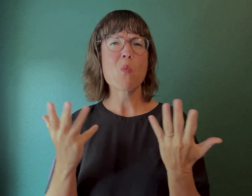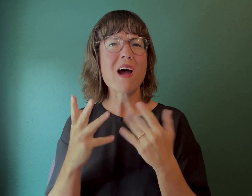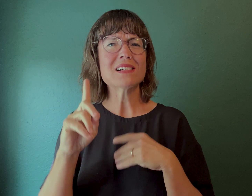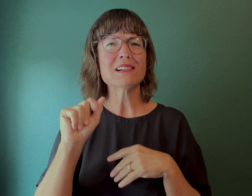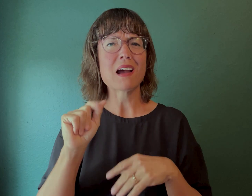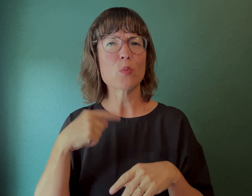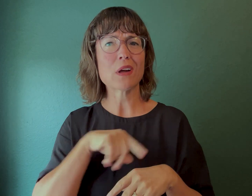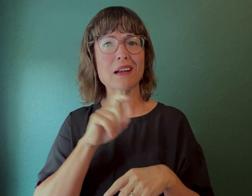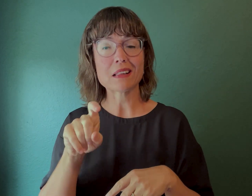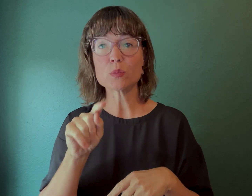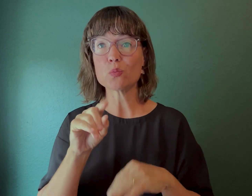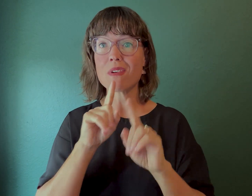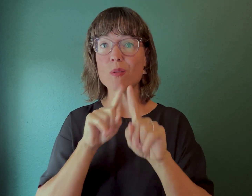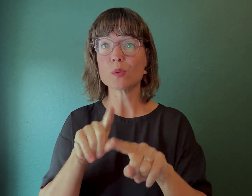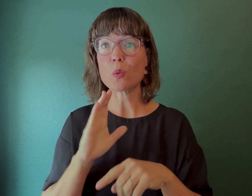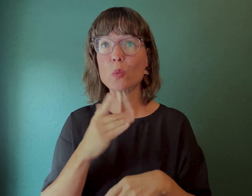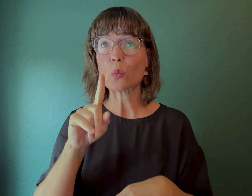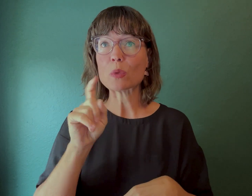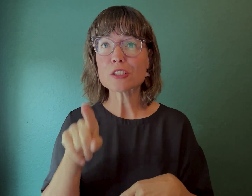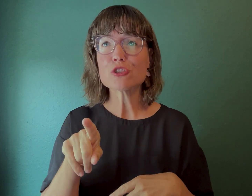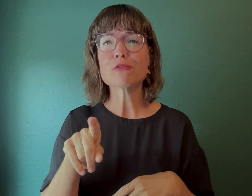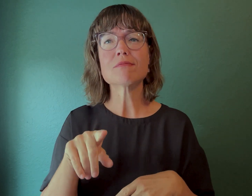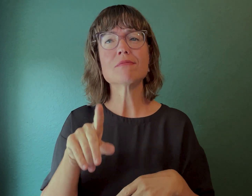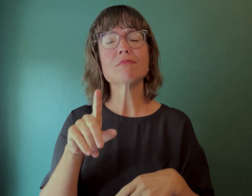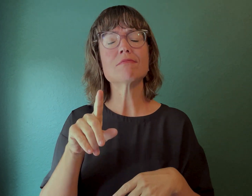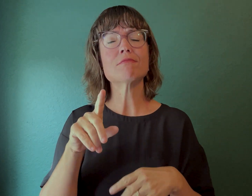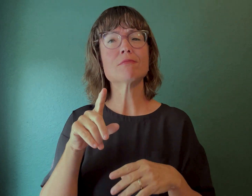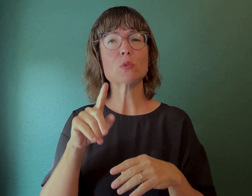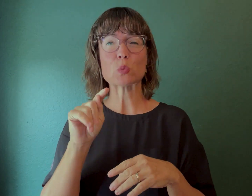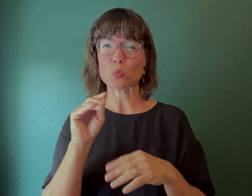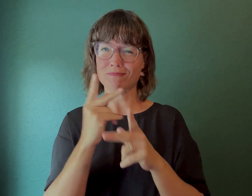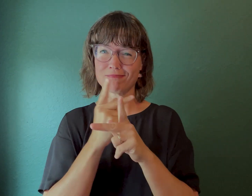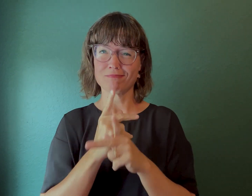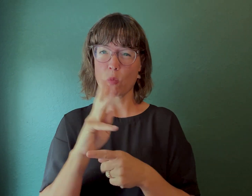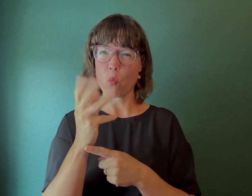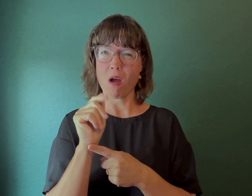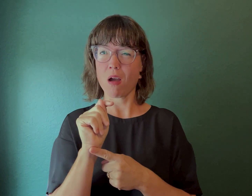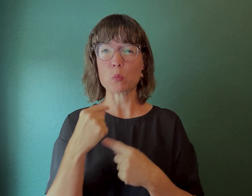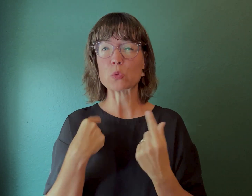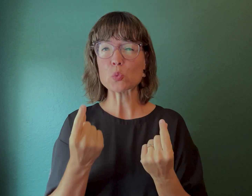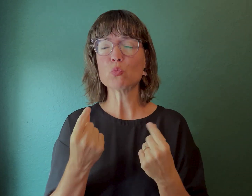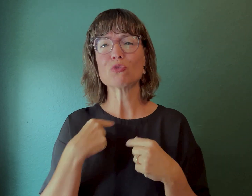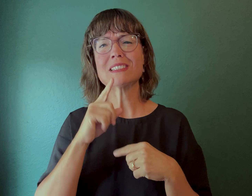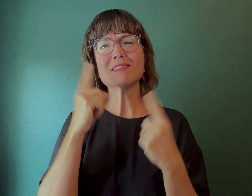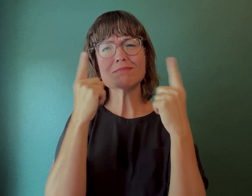What data do we need in order to answer our questions? to determine what we need to do.